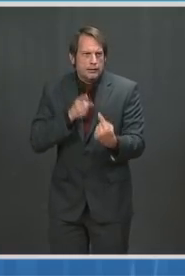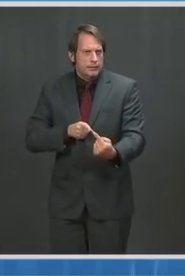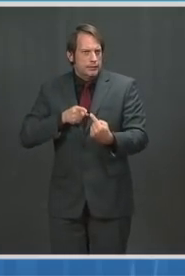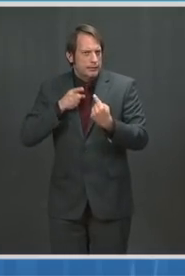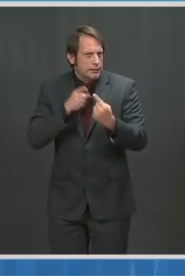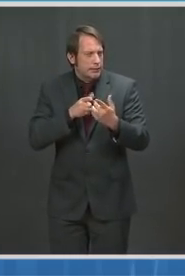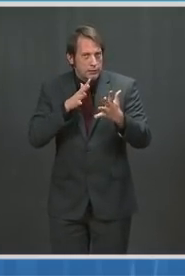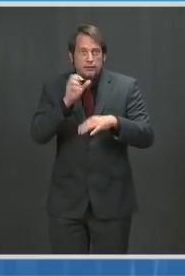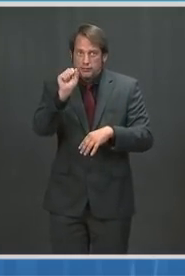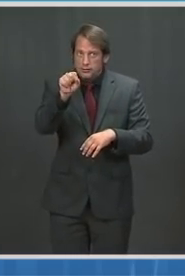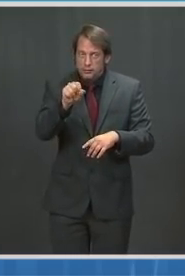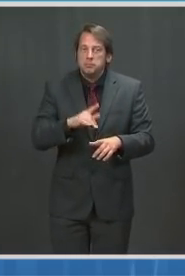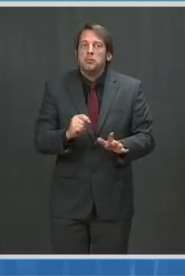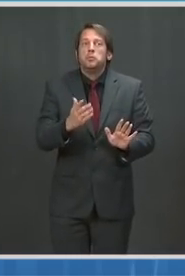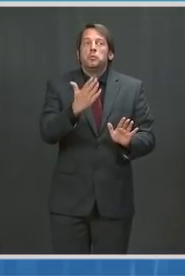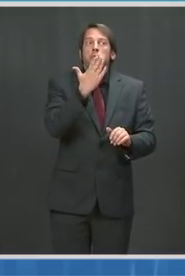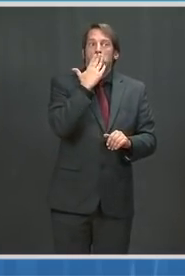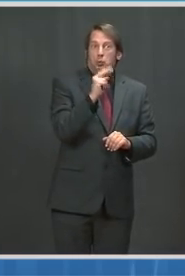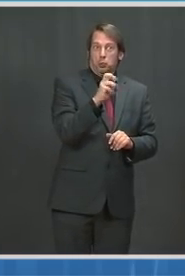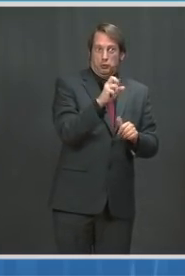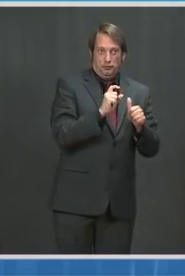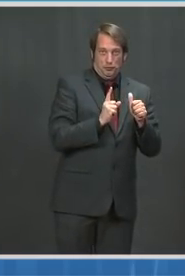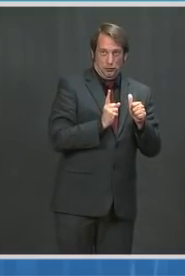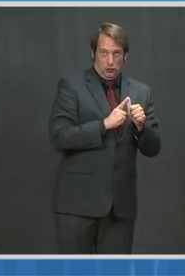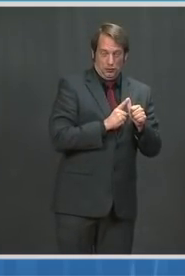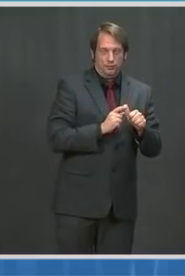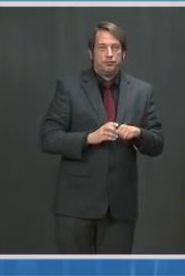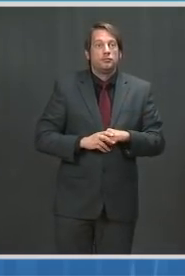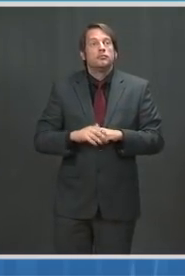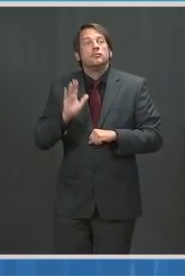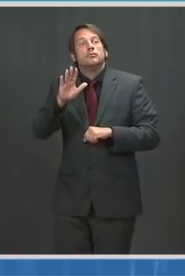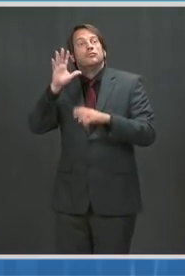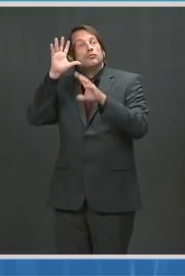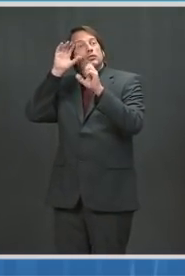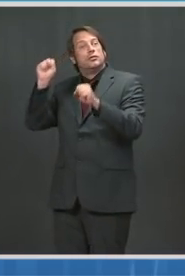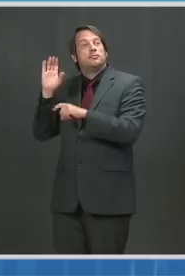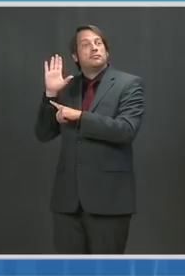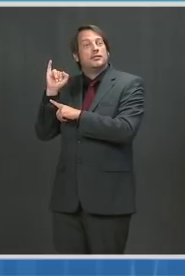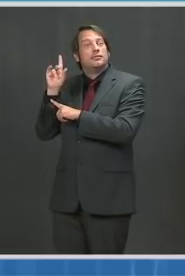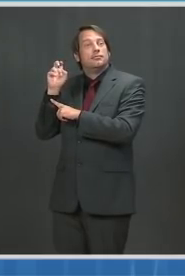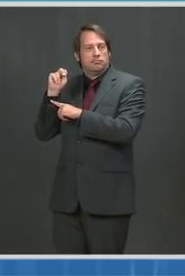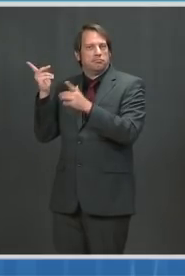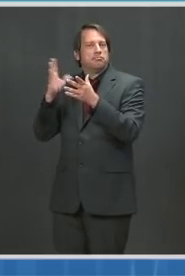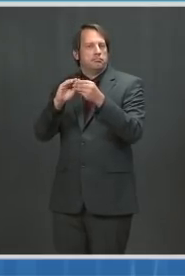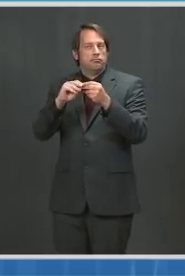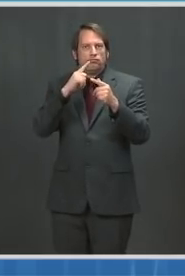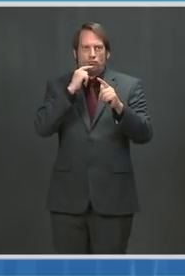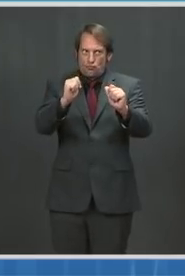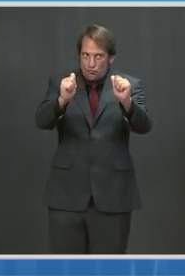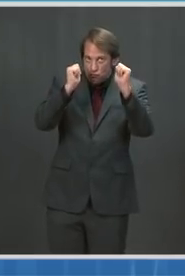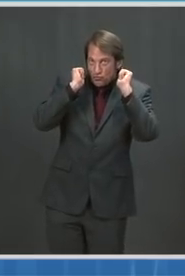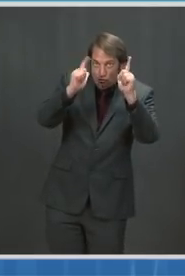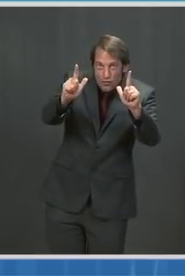First, there's good news to report: The President announced yesterday that all adult Americans will be eligible to be vaccinated by April 19.